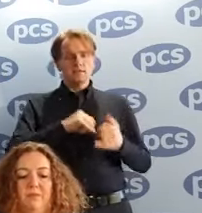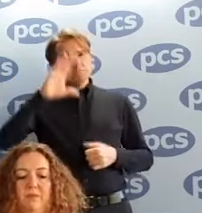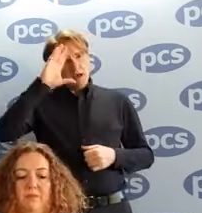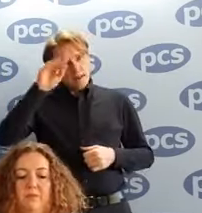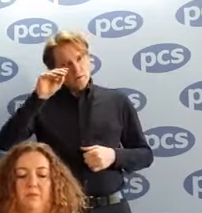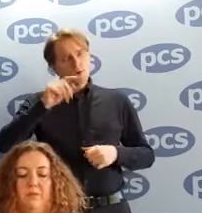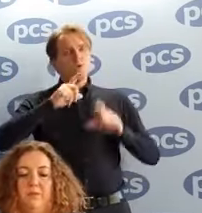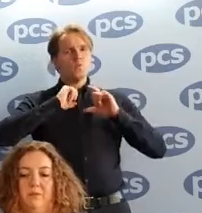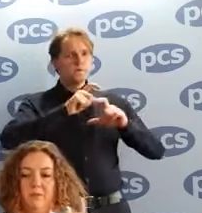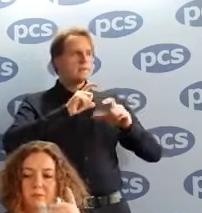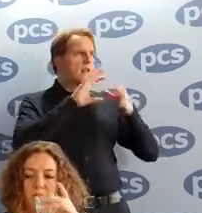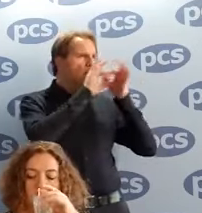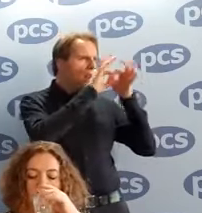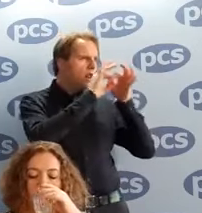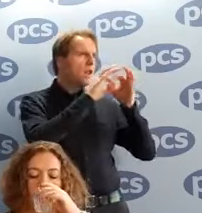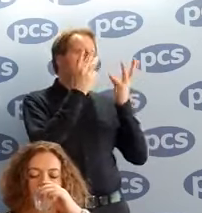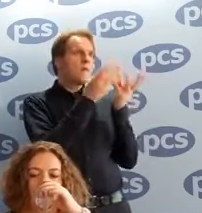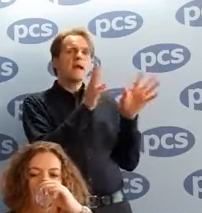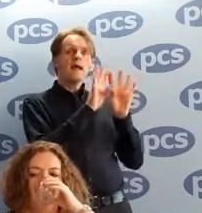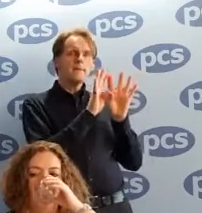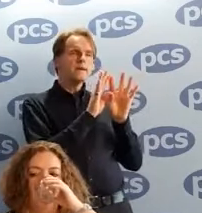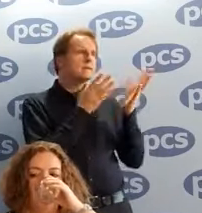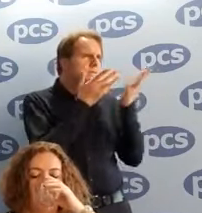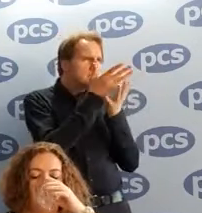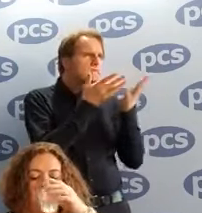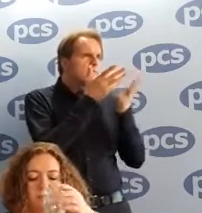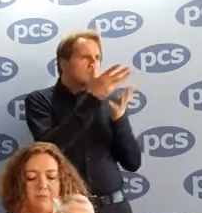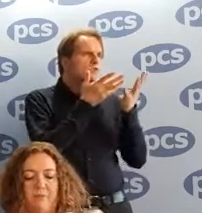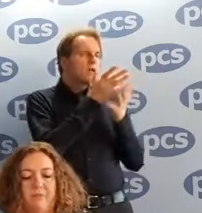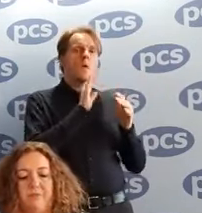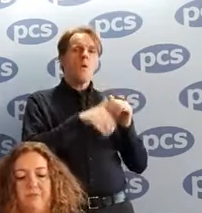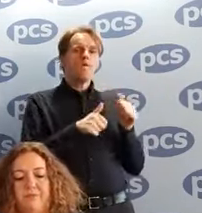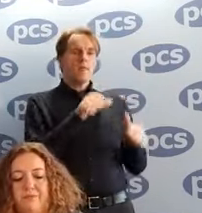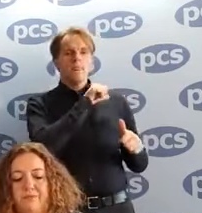table with the Cabinet Office negotiating the best safeguards that we